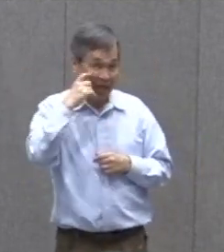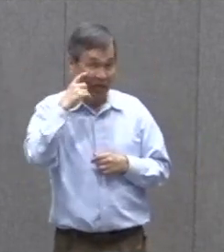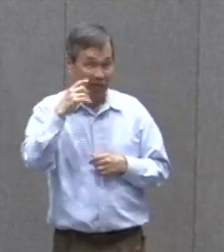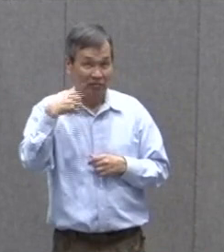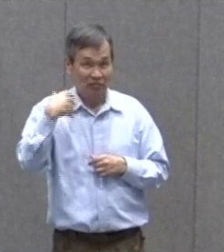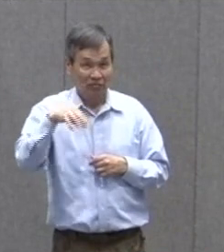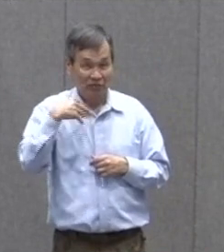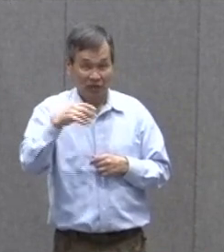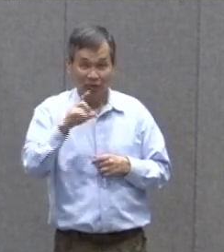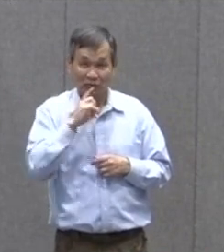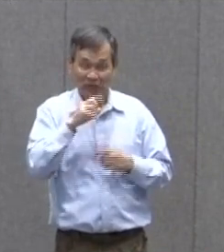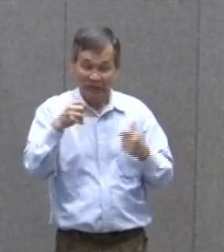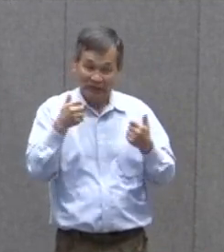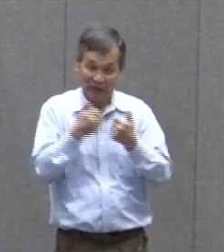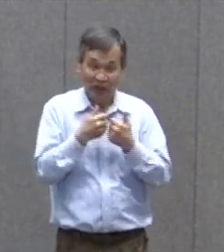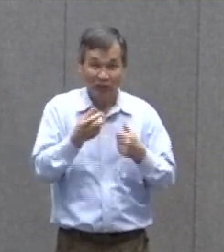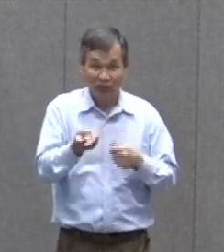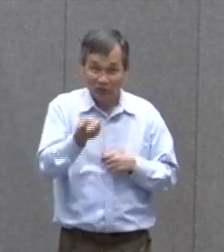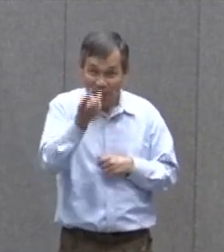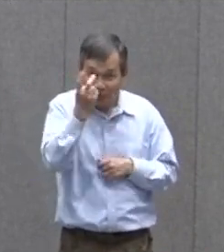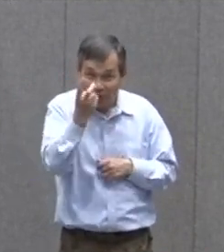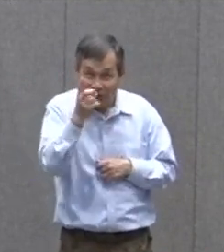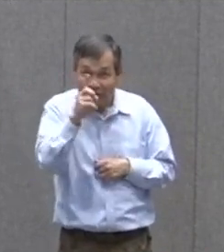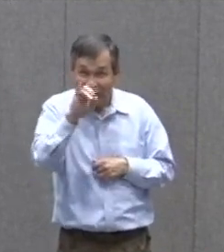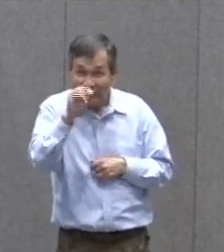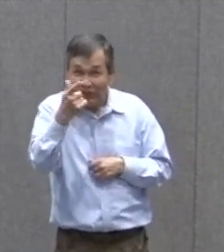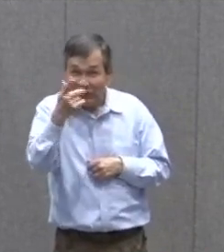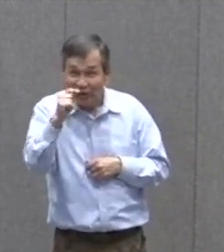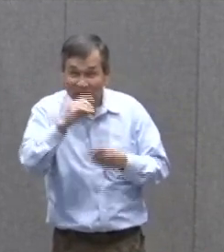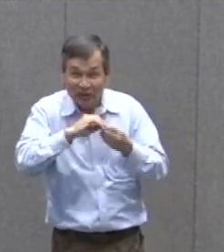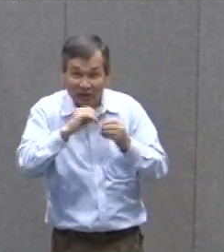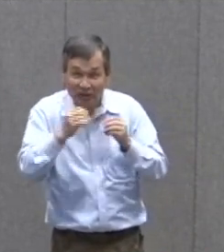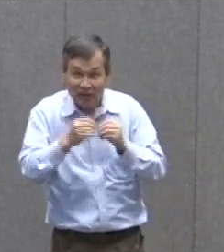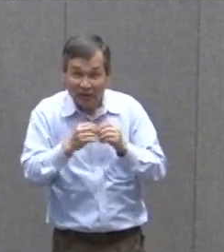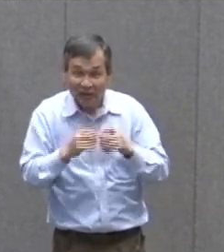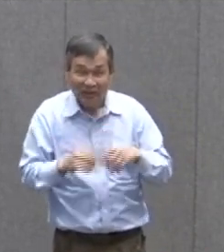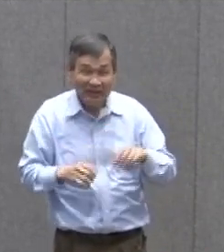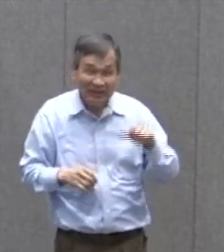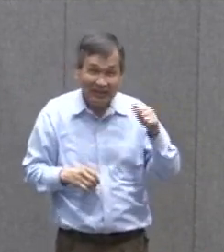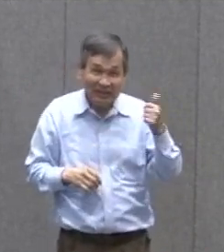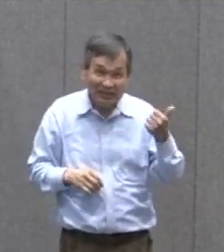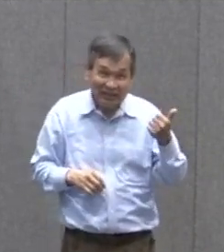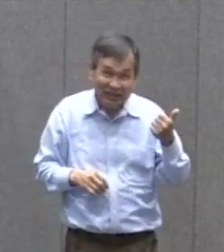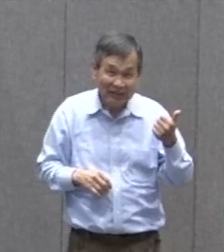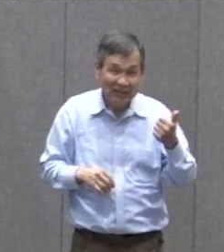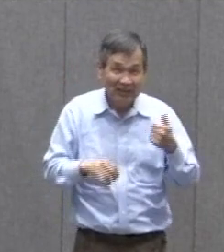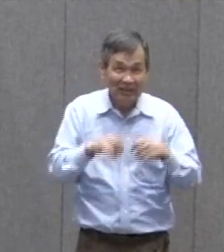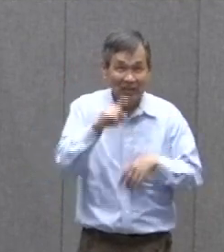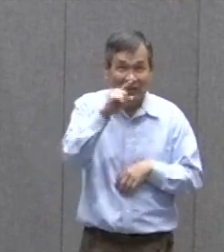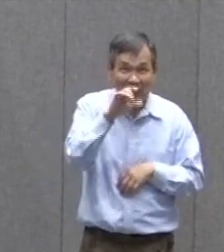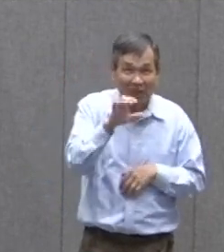if you're ready for two-digit or three-digit numbers. You could draw tens and even hundreds in ones blocks.